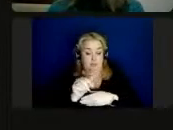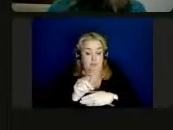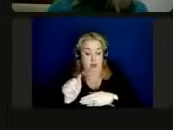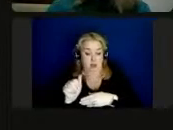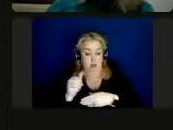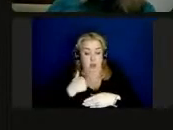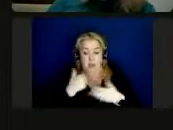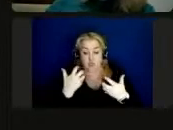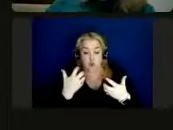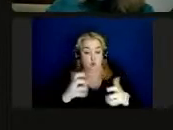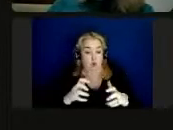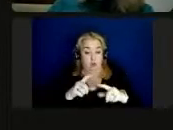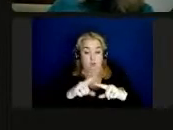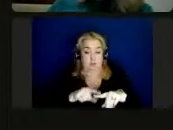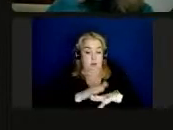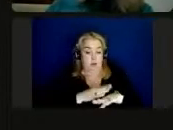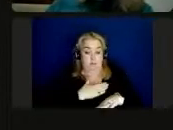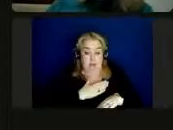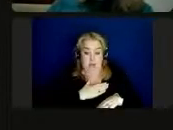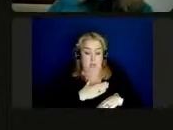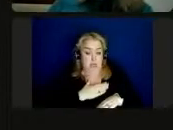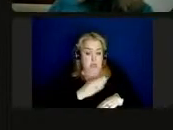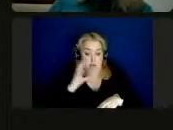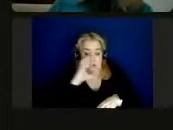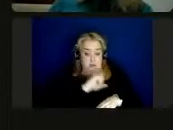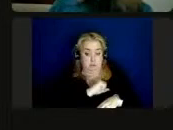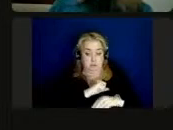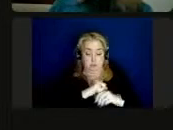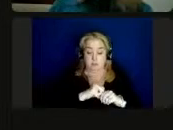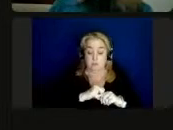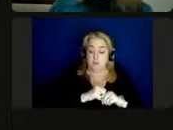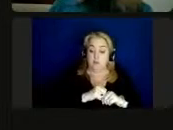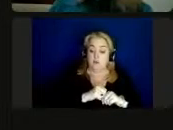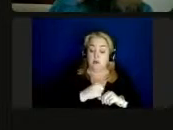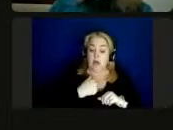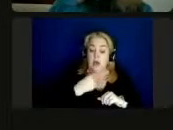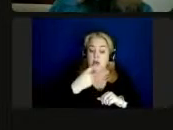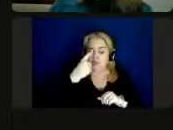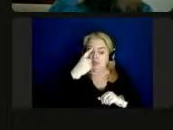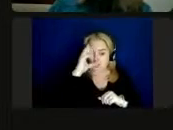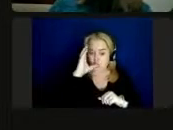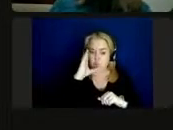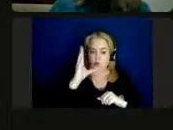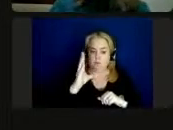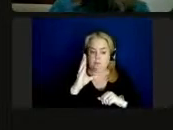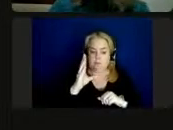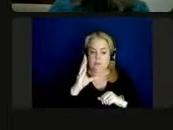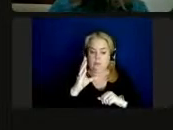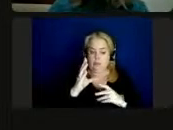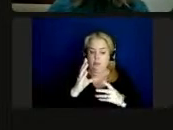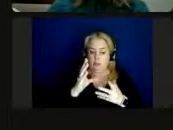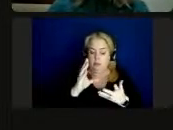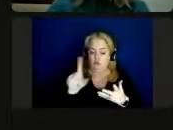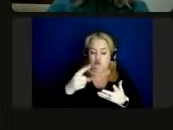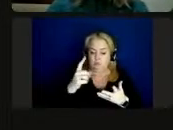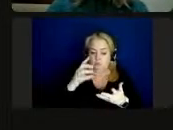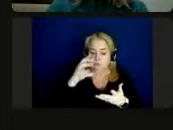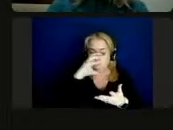AND HOW WOULD WE? IS THERE ANYWAY WE CAN COLLECT DATA TO FIGURE THAT OUT BECAUSE